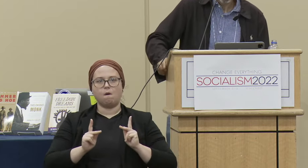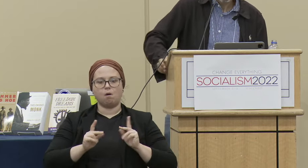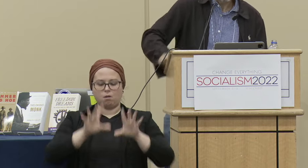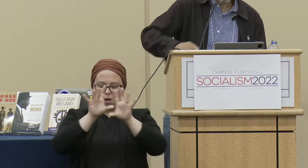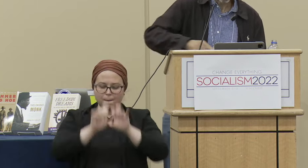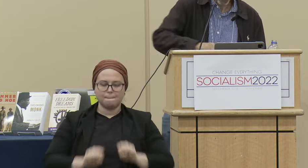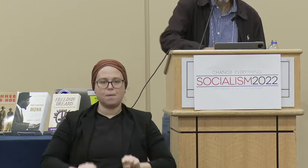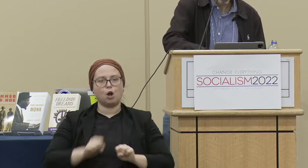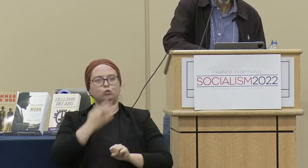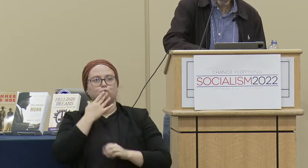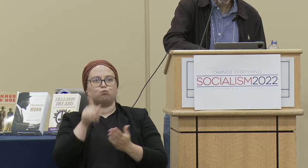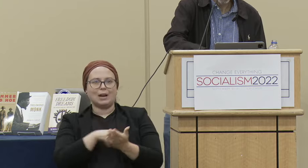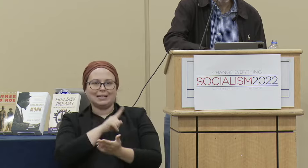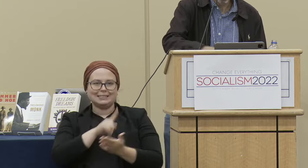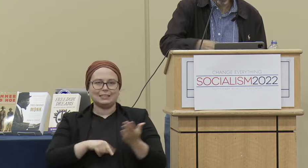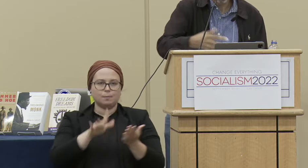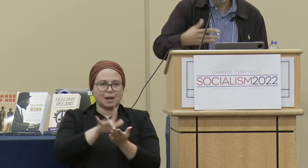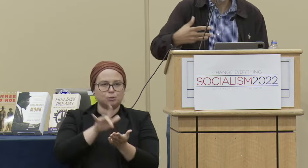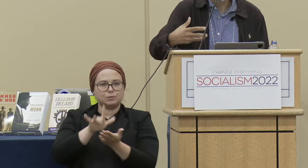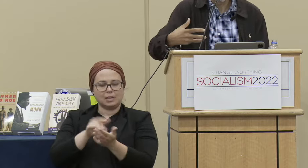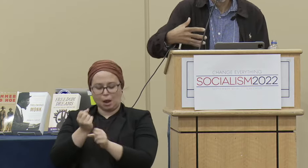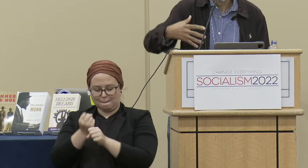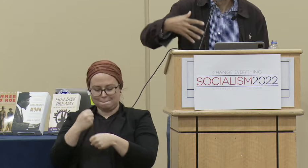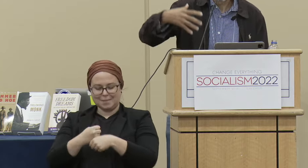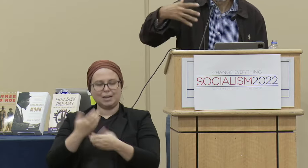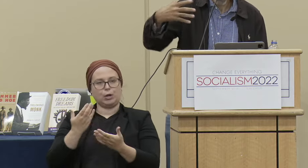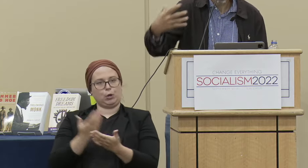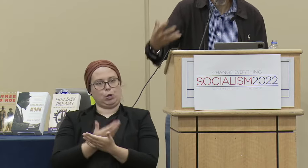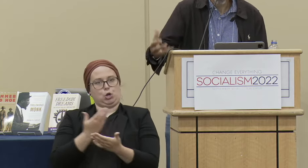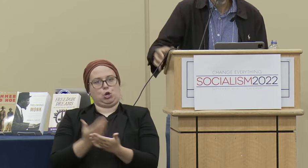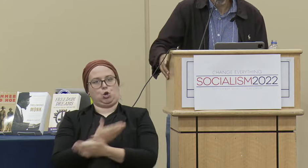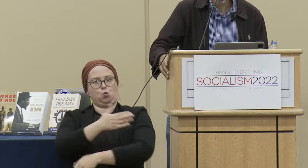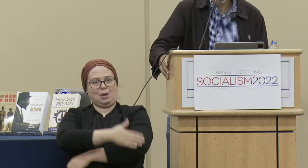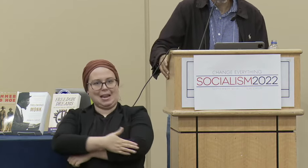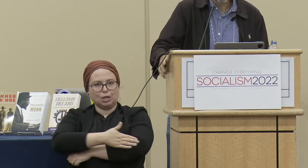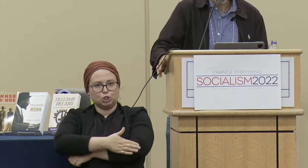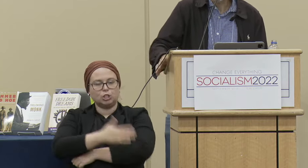exploitation , and creating a new nation.